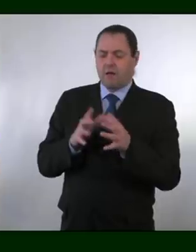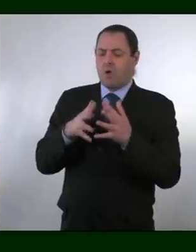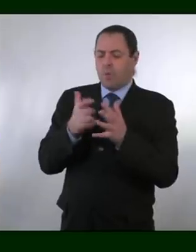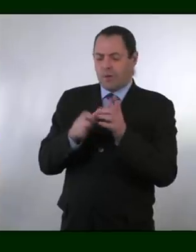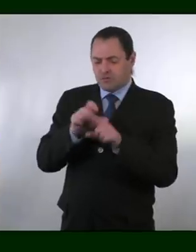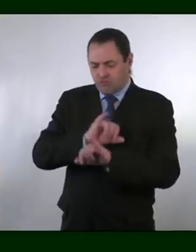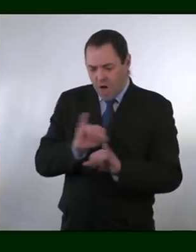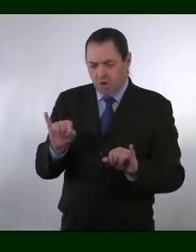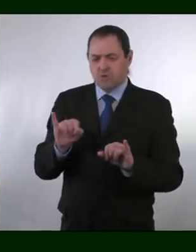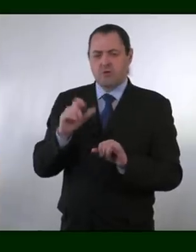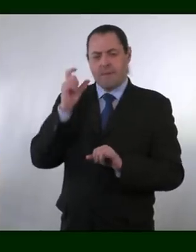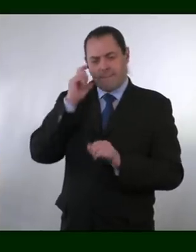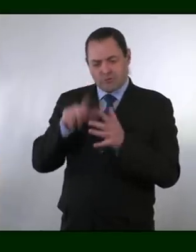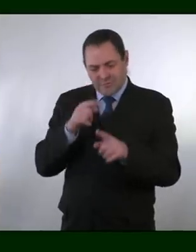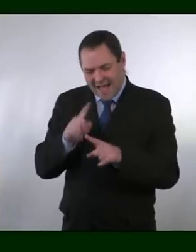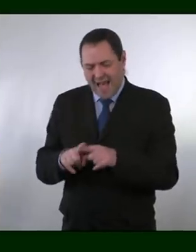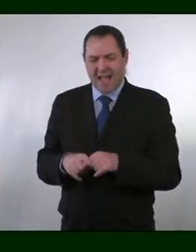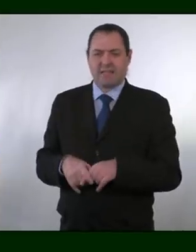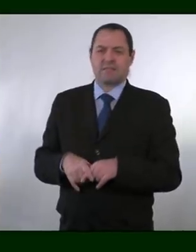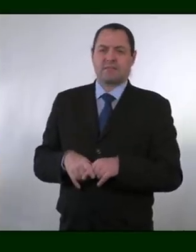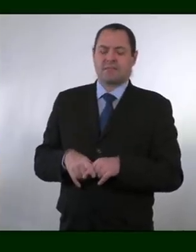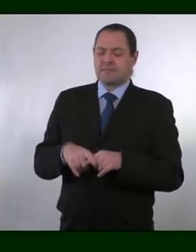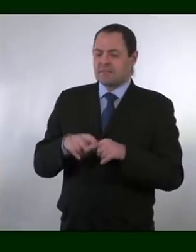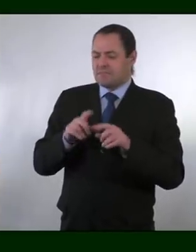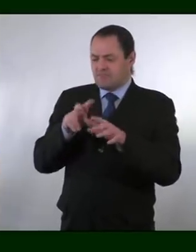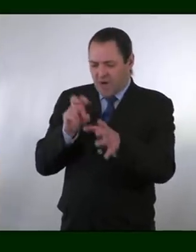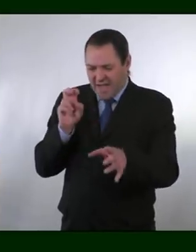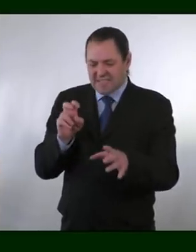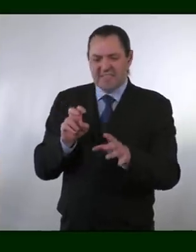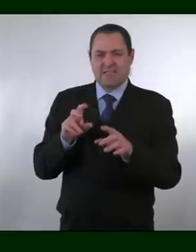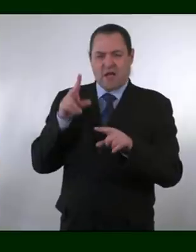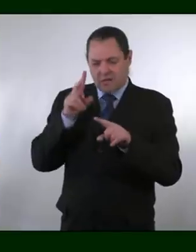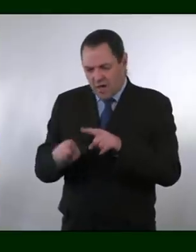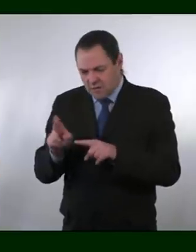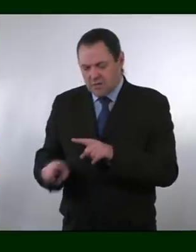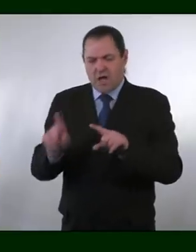bedroom tax, and a decade of Tory austerity cuts which have pushed millions into poverty.